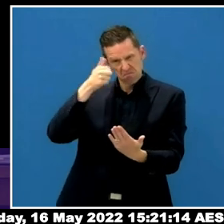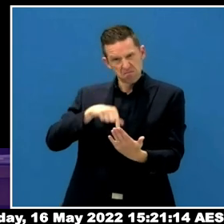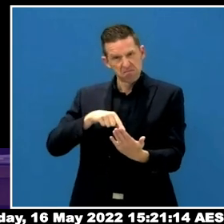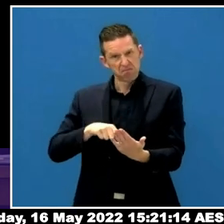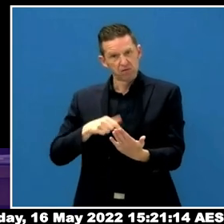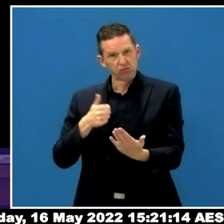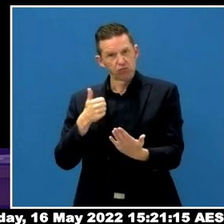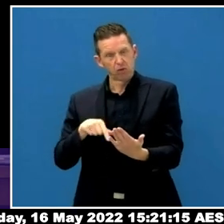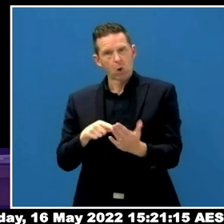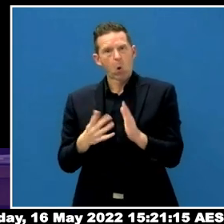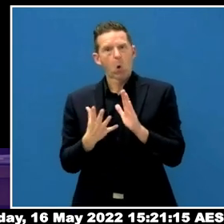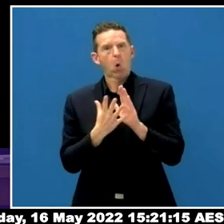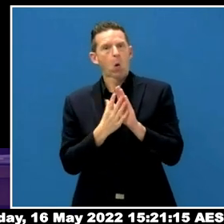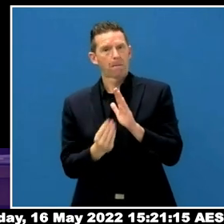To the best of your recollection.